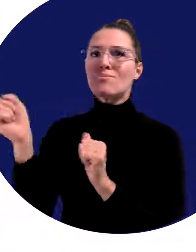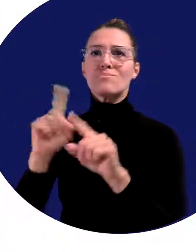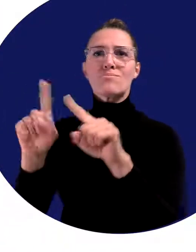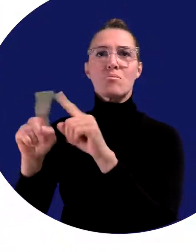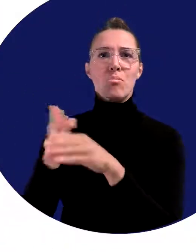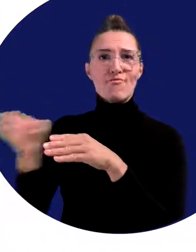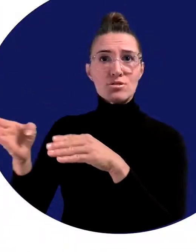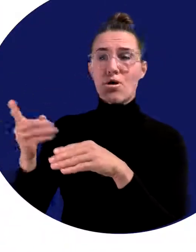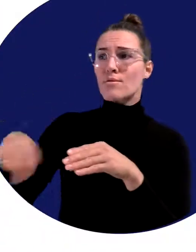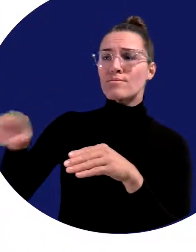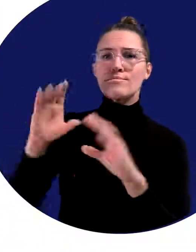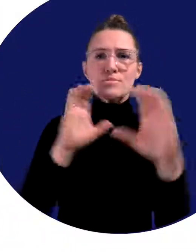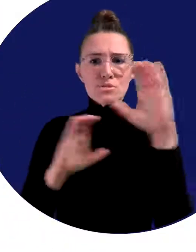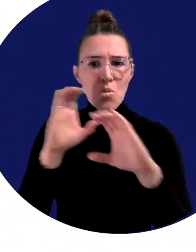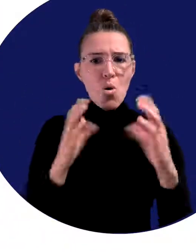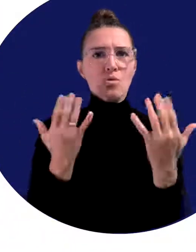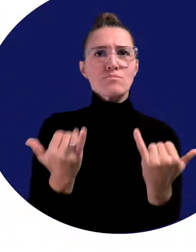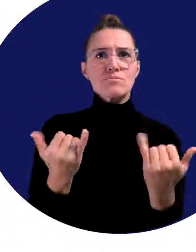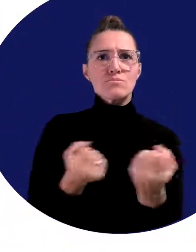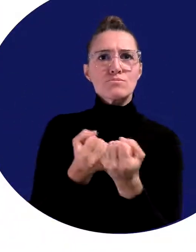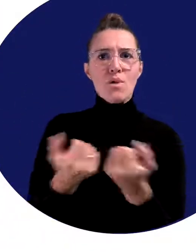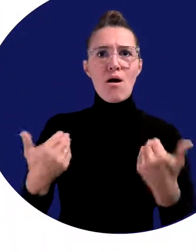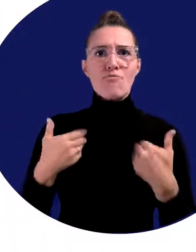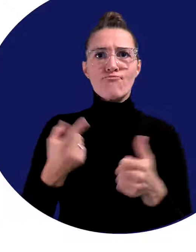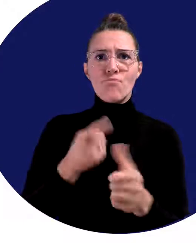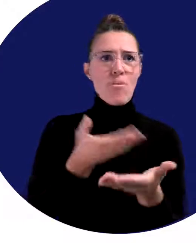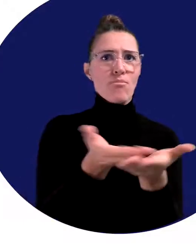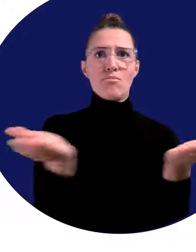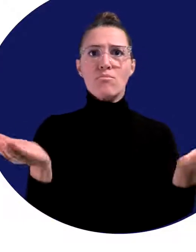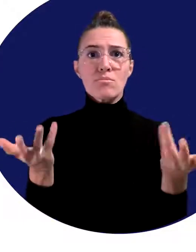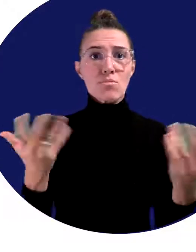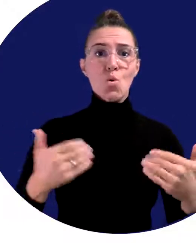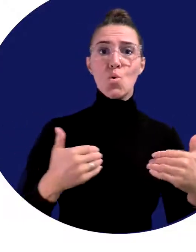Together, we are exploring the current support landscape from the perspective of: